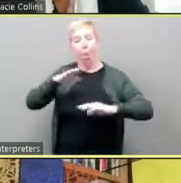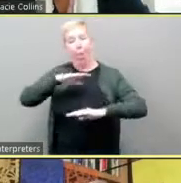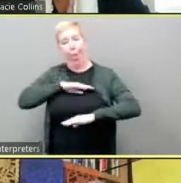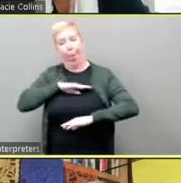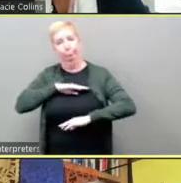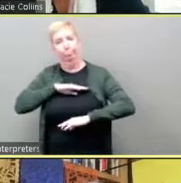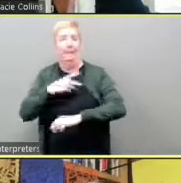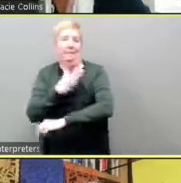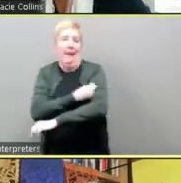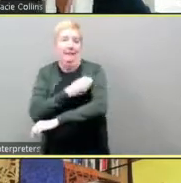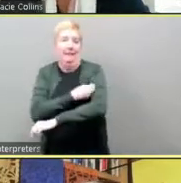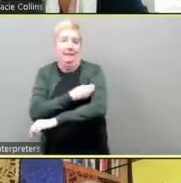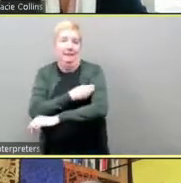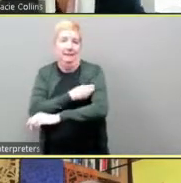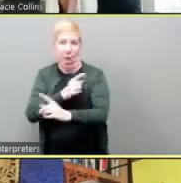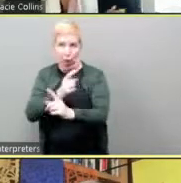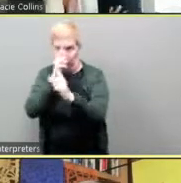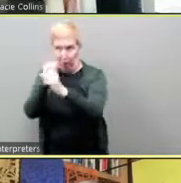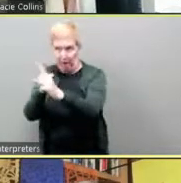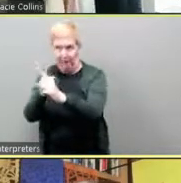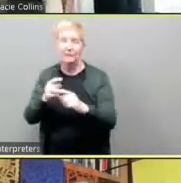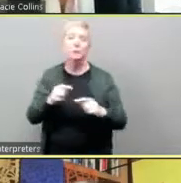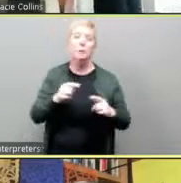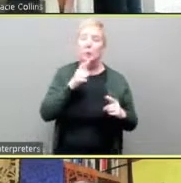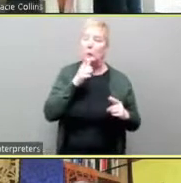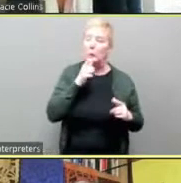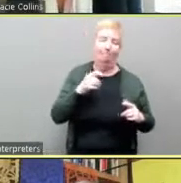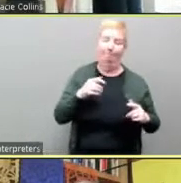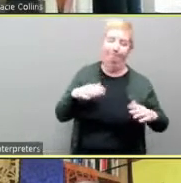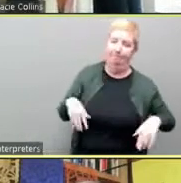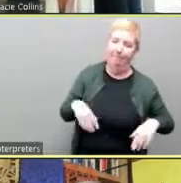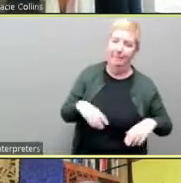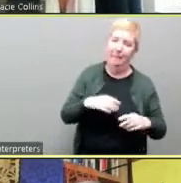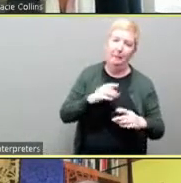above, with those who are below. And if you look into the second To the right